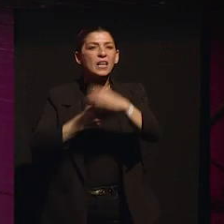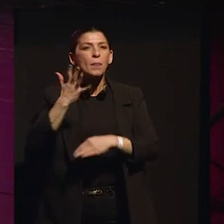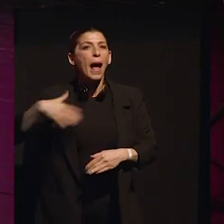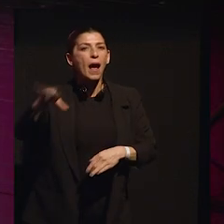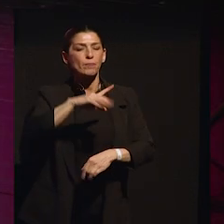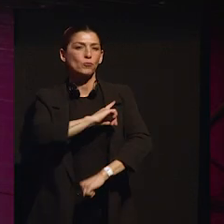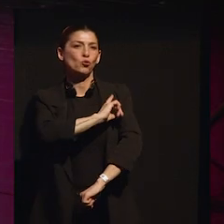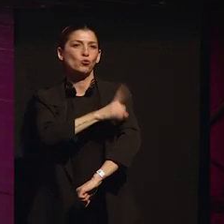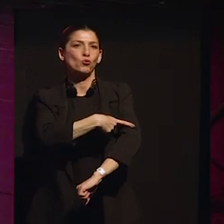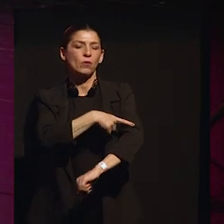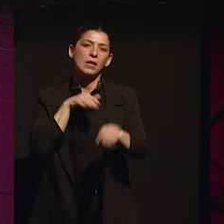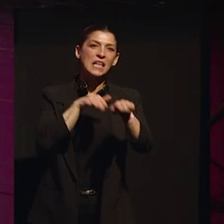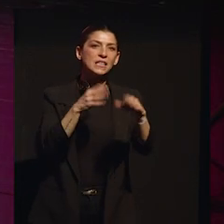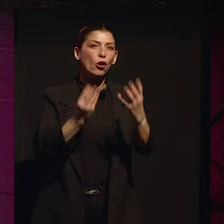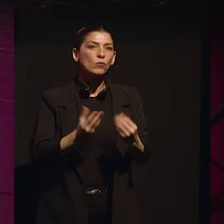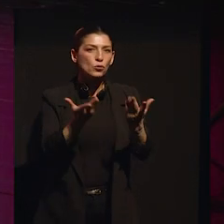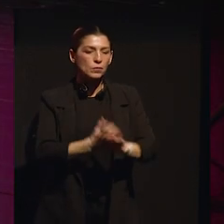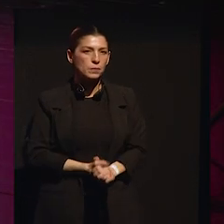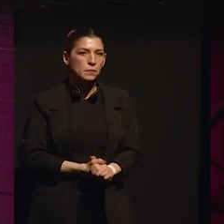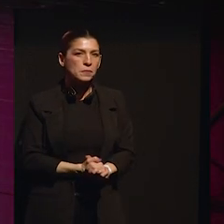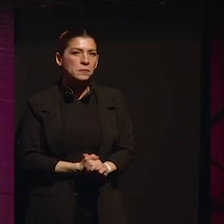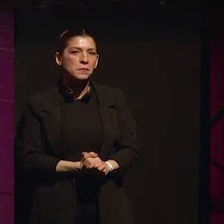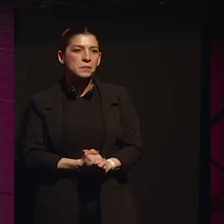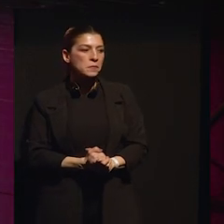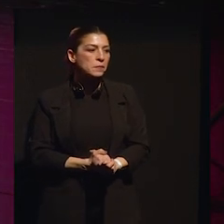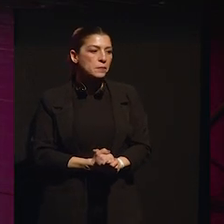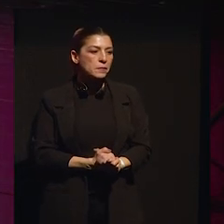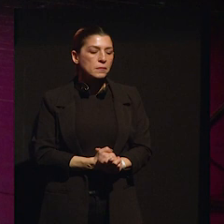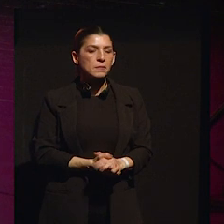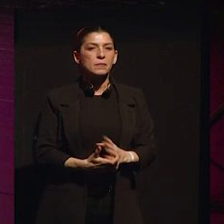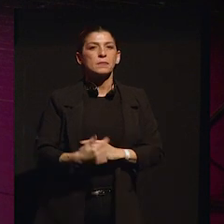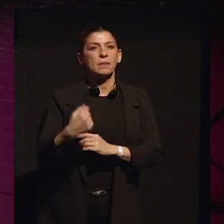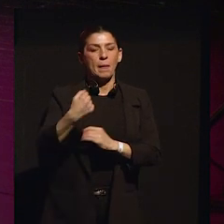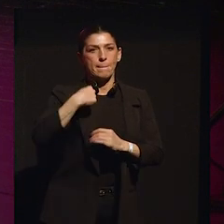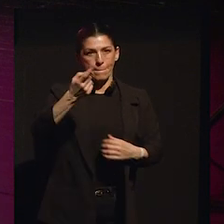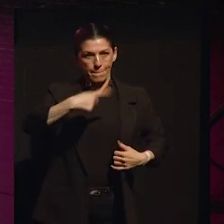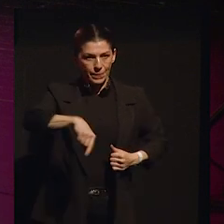It’s not surprising, cause bicycles, for reasons we’ve just mentioned, were an empowering support for all of them.